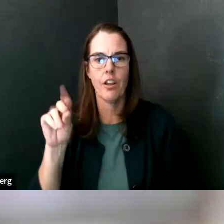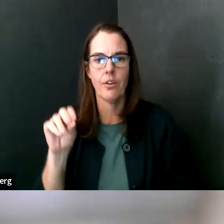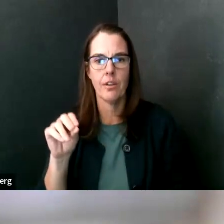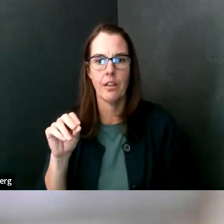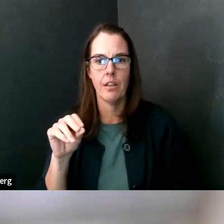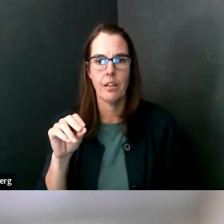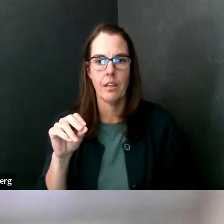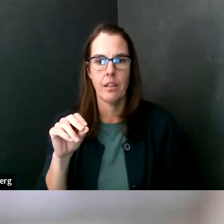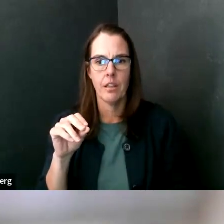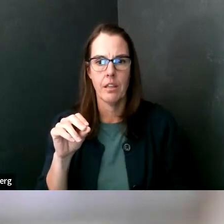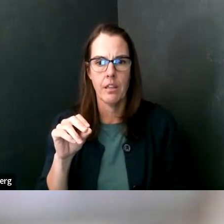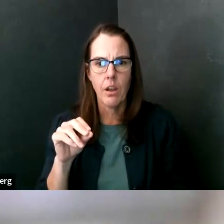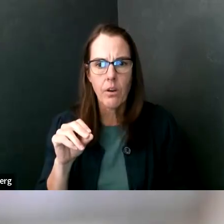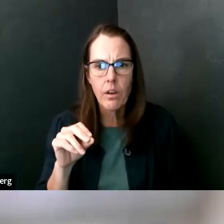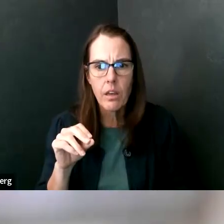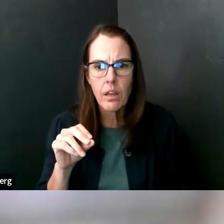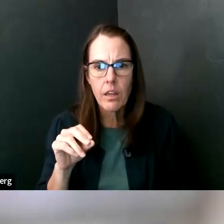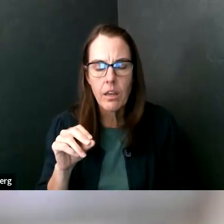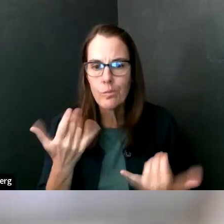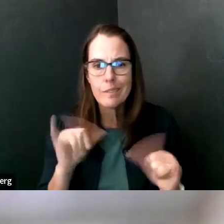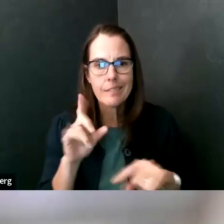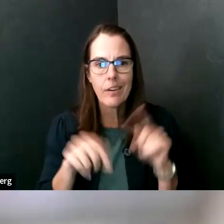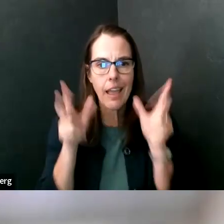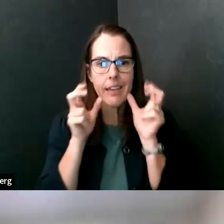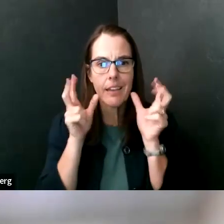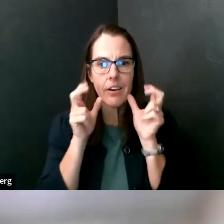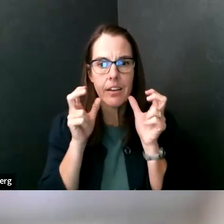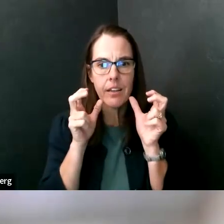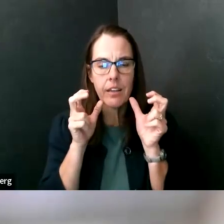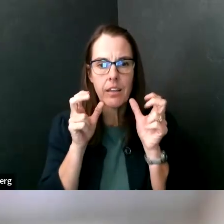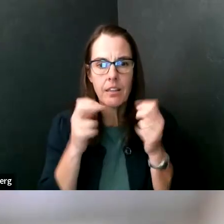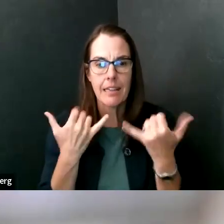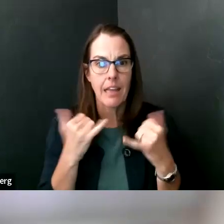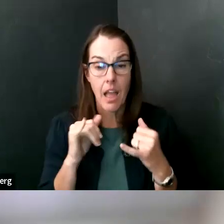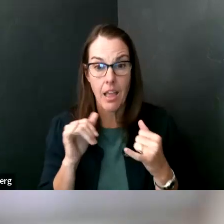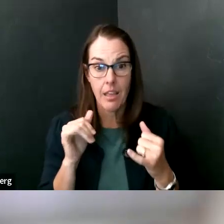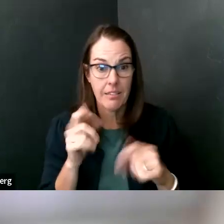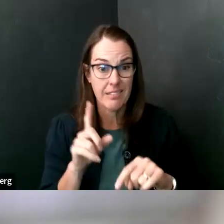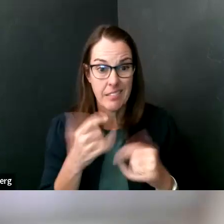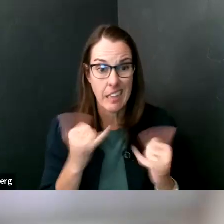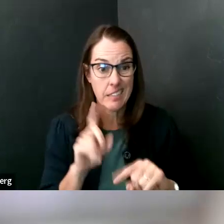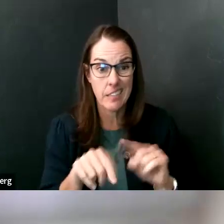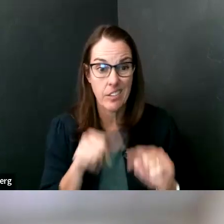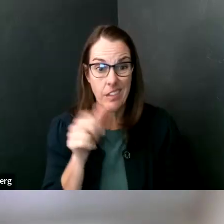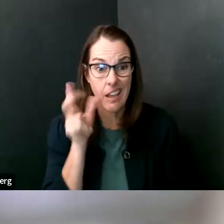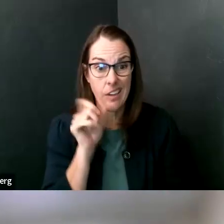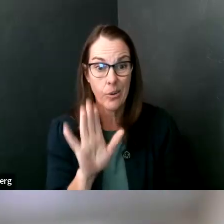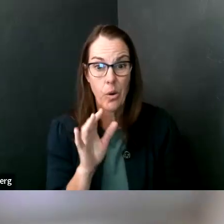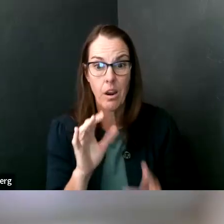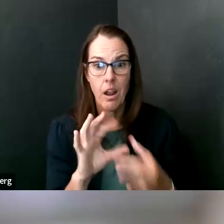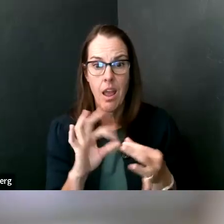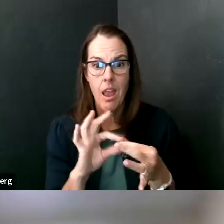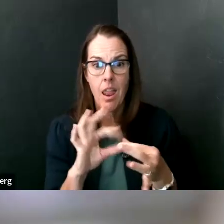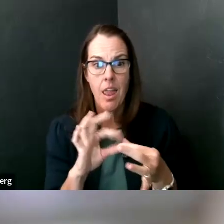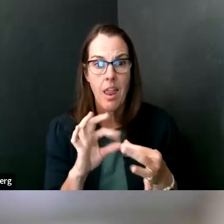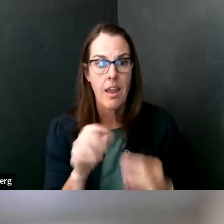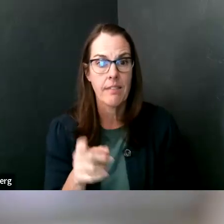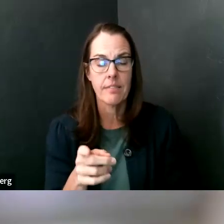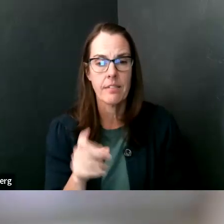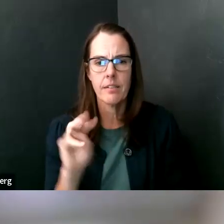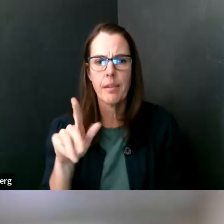appears we might be able to hear you now. I I can still not hear your um Melissa, can we check on